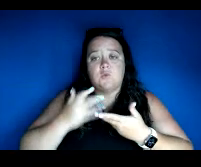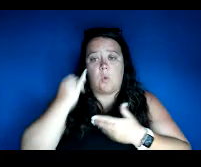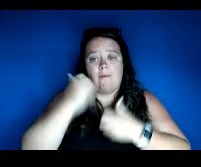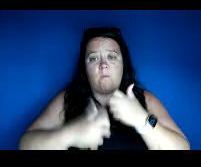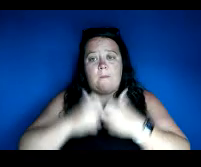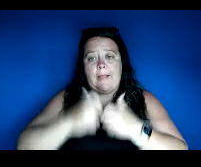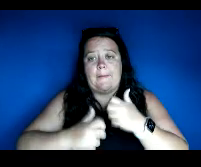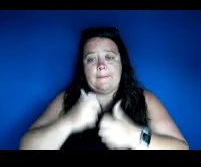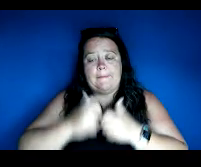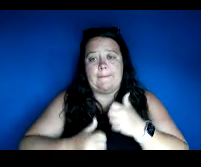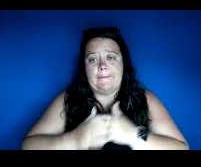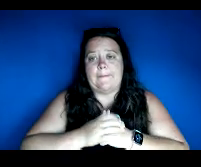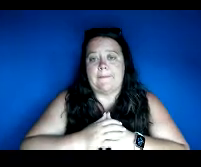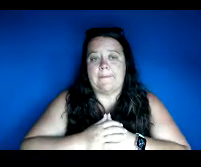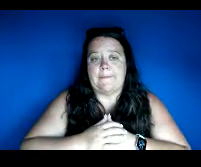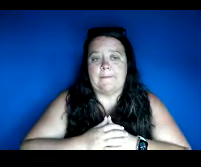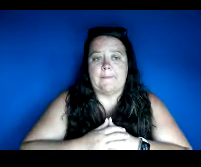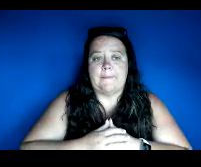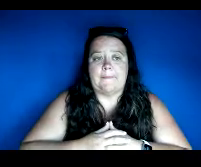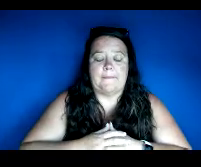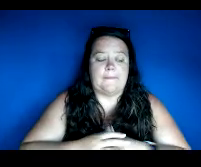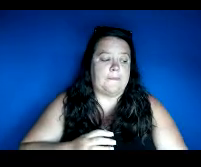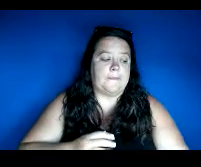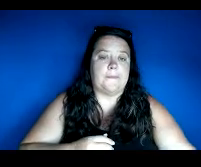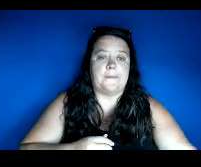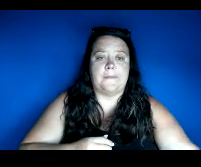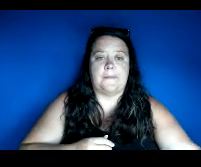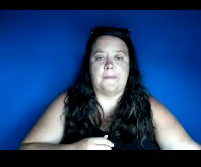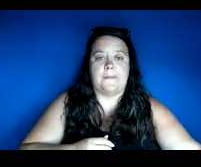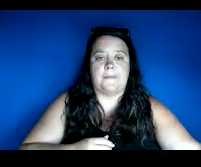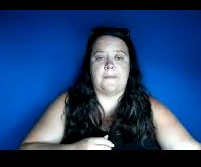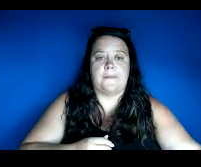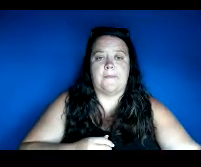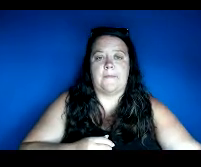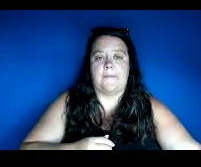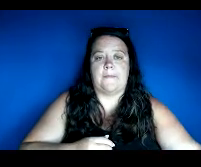And what every once in a while will happen is, a student might have a concern around notes,